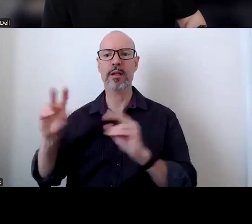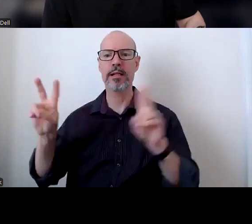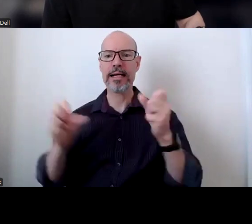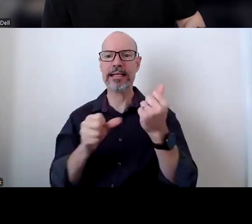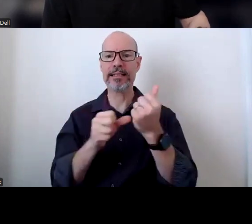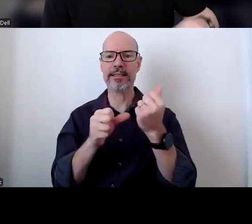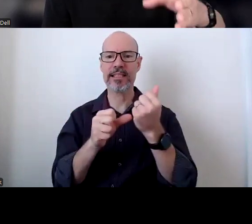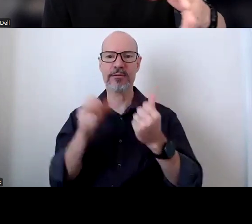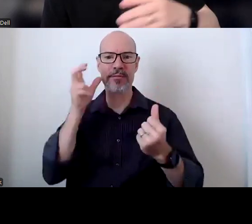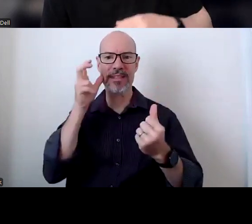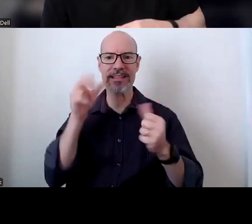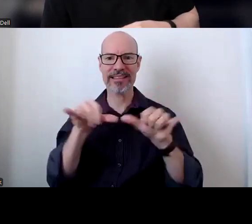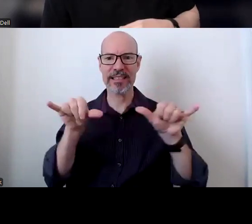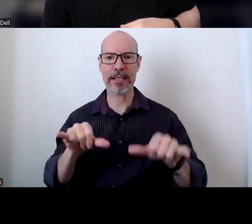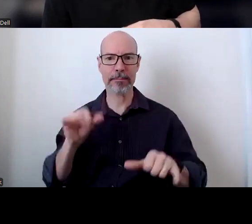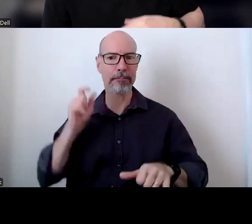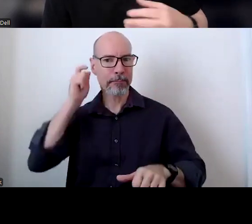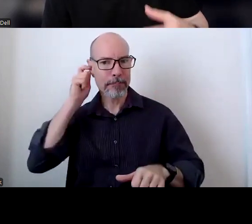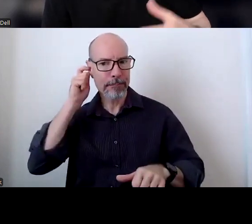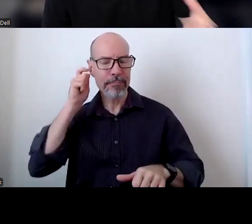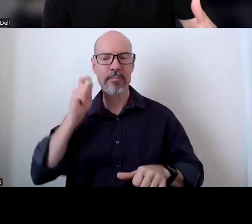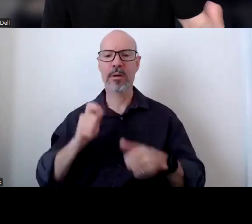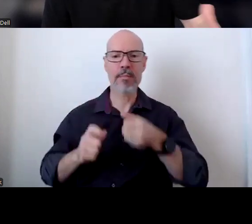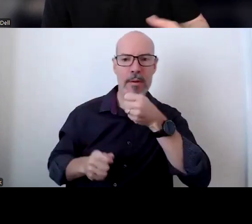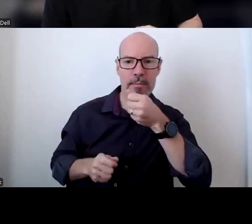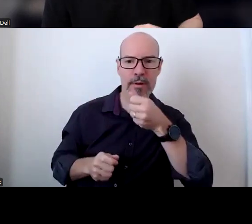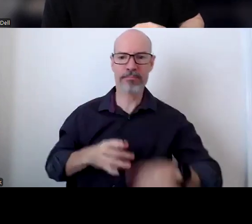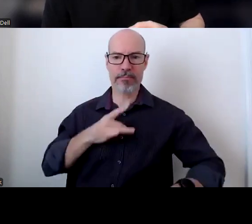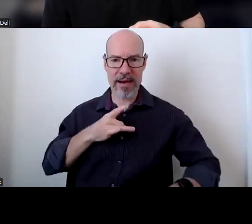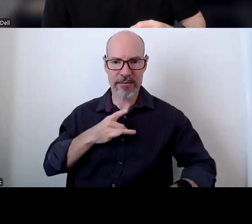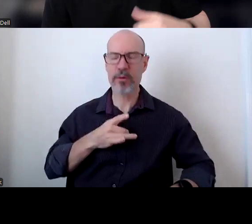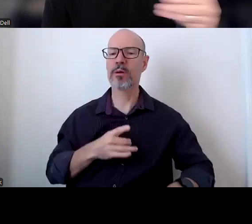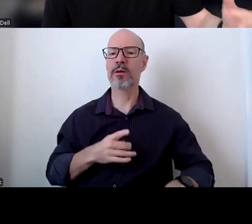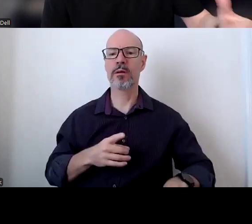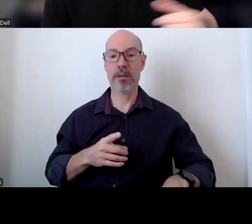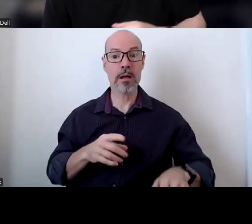to speak at a regular tone of voice, a regular volume, and the other person can amplify it as they need it.